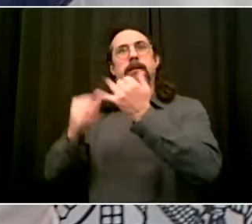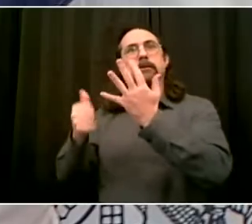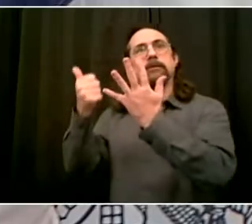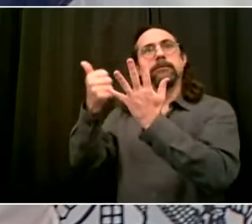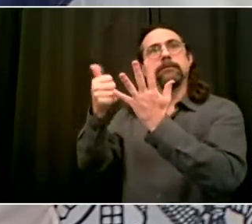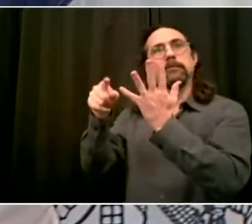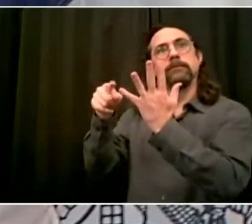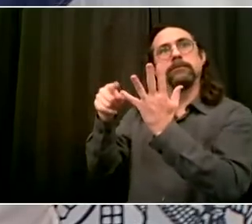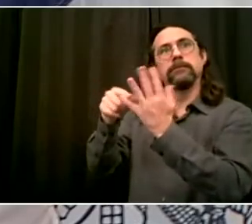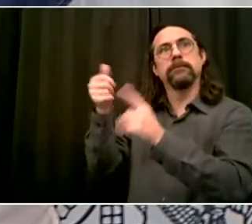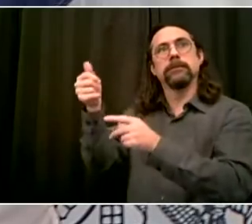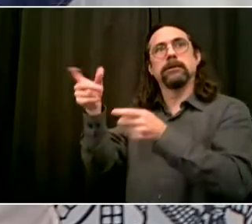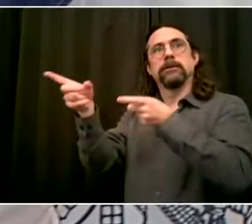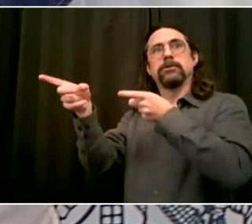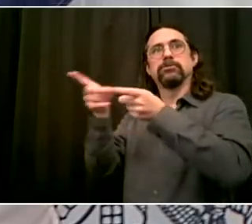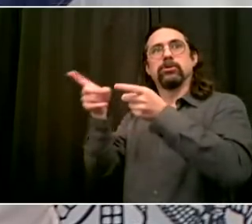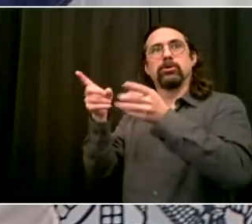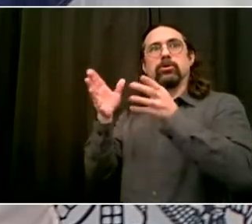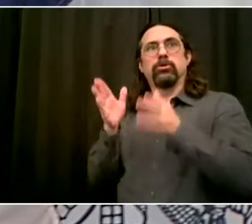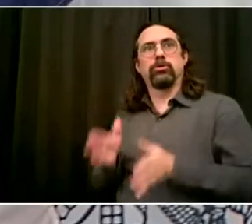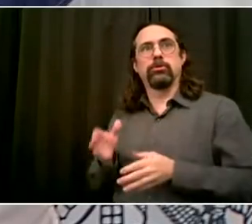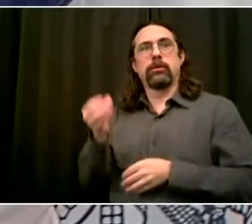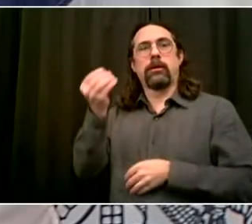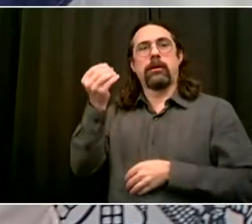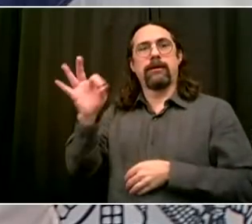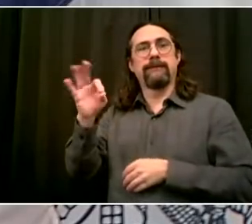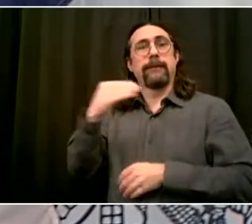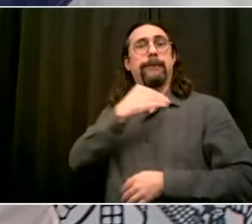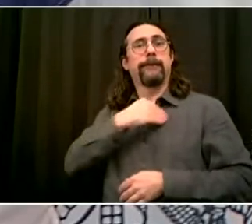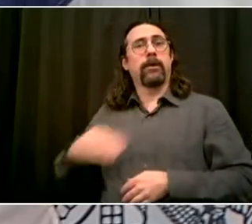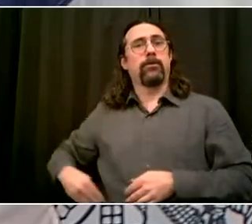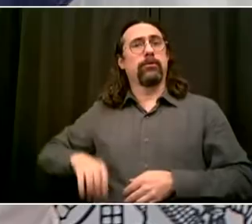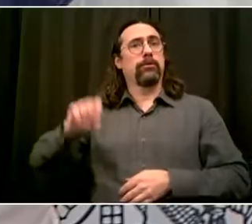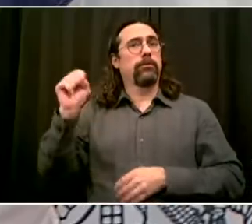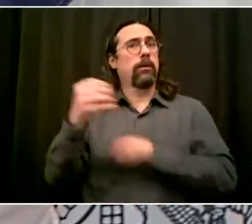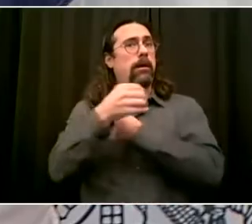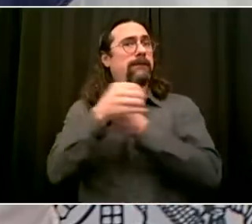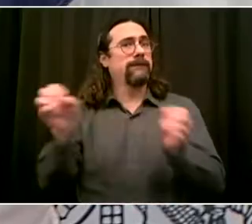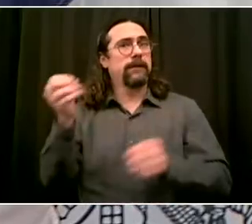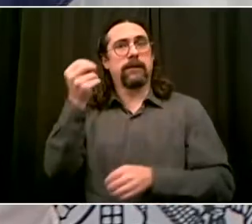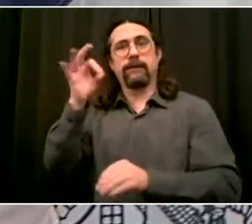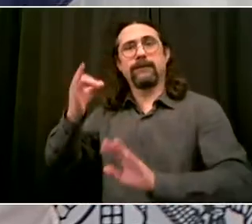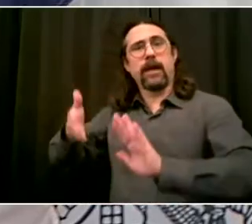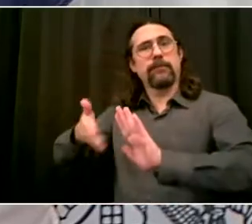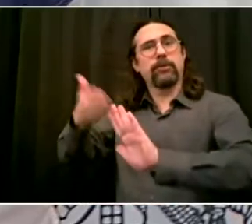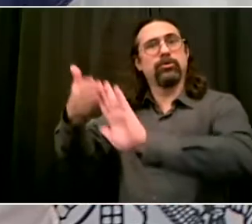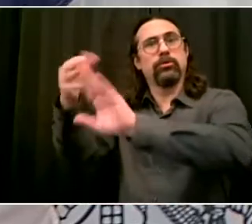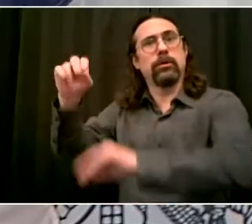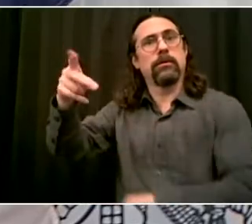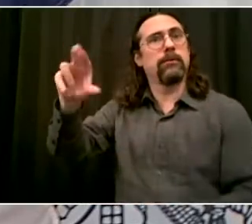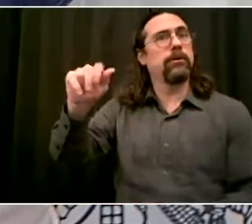KATZ, BY THE DIRECTOR OF THE